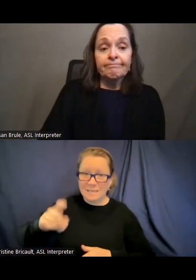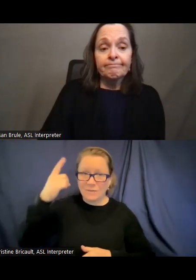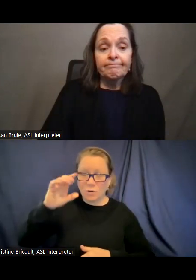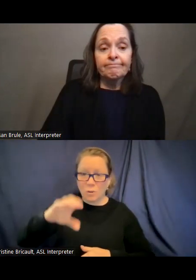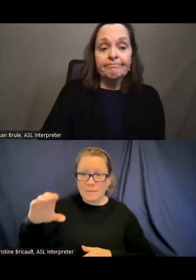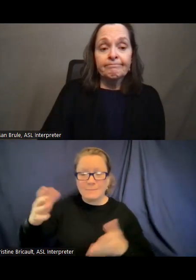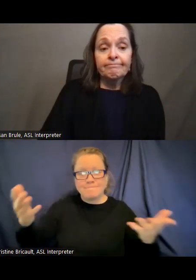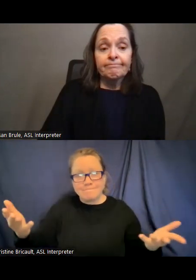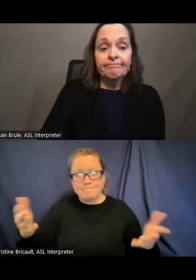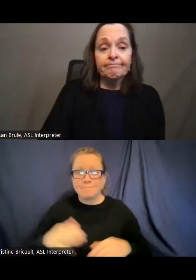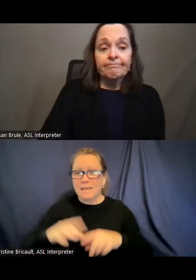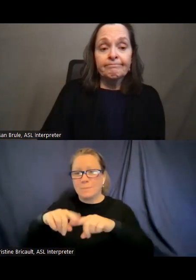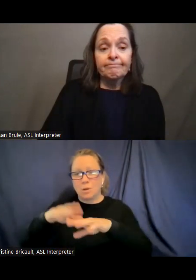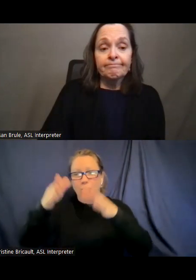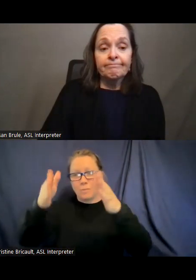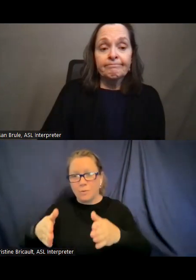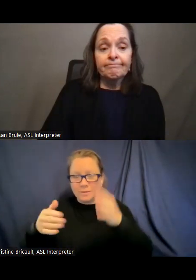determined on a case-by-case basis.